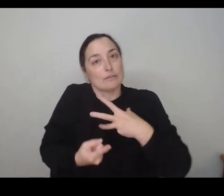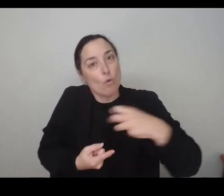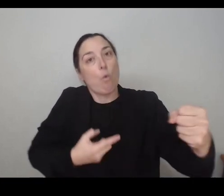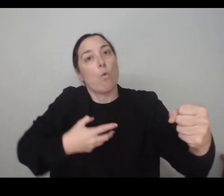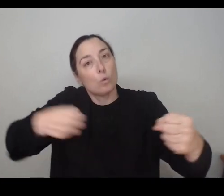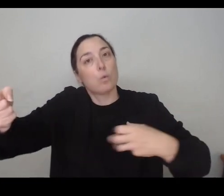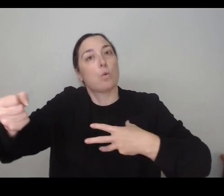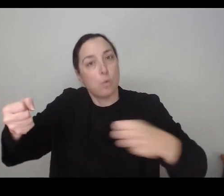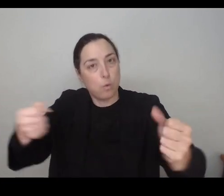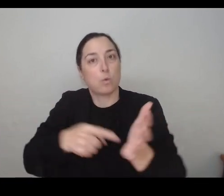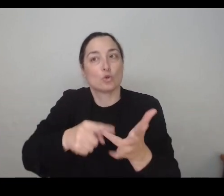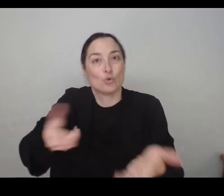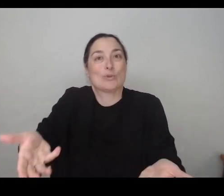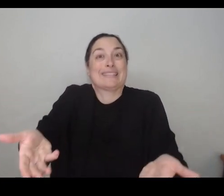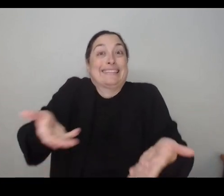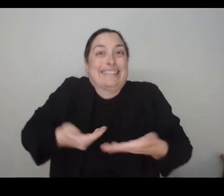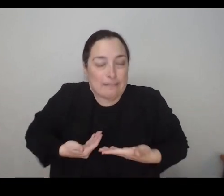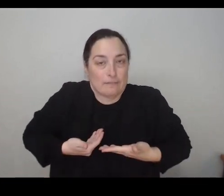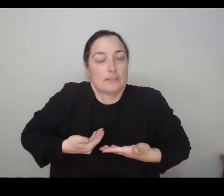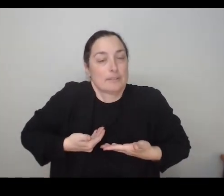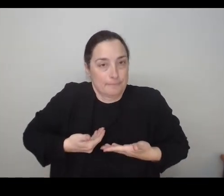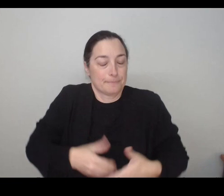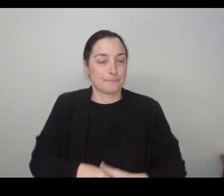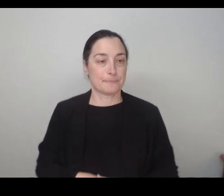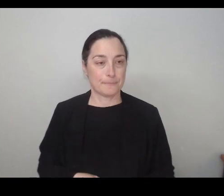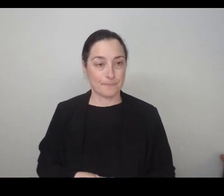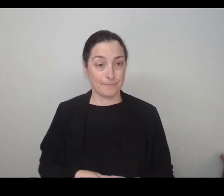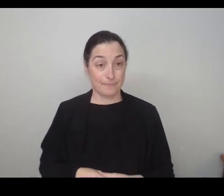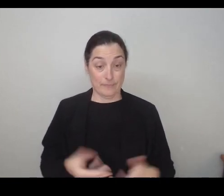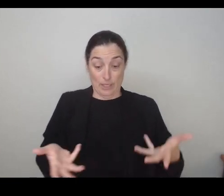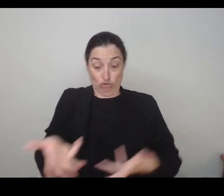And this dialogue has to start with art,